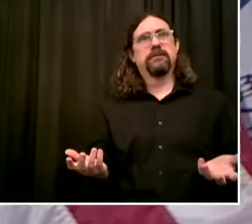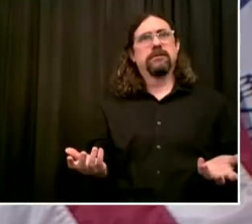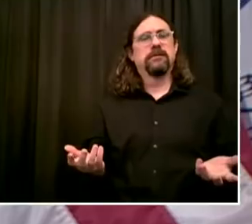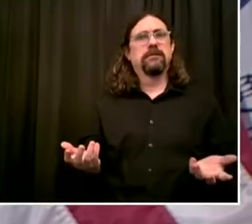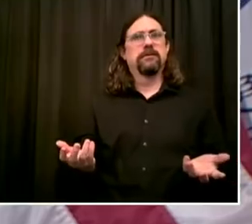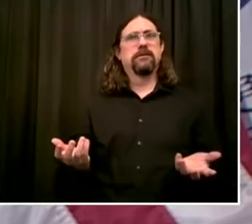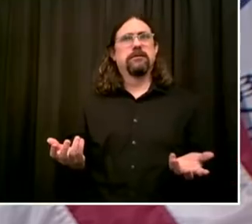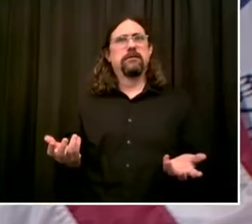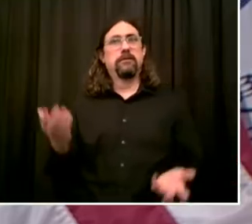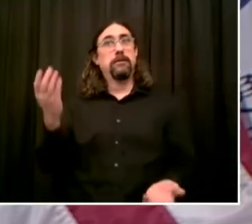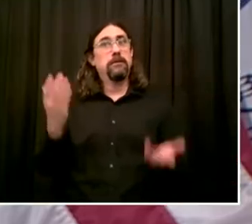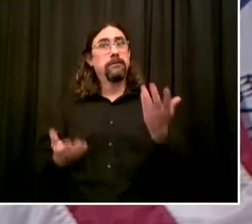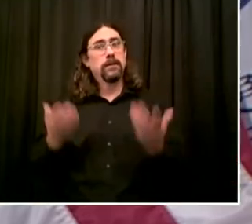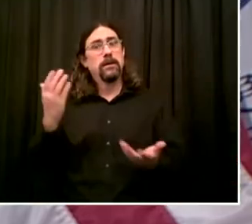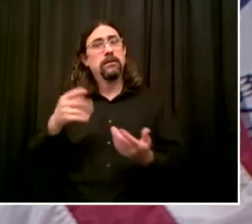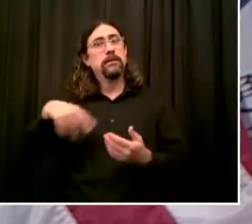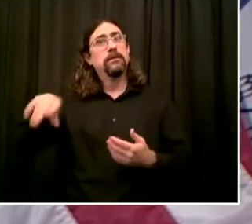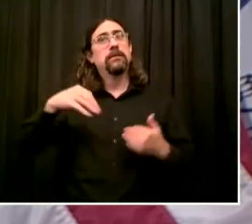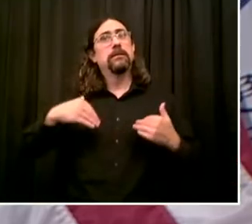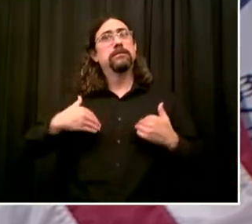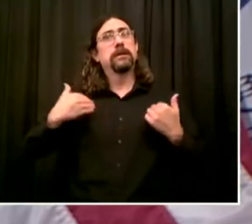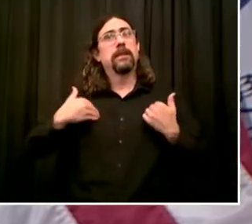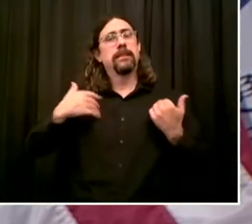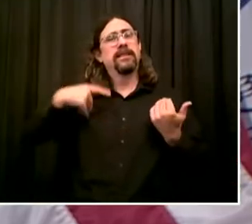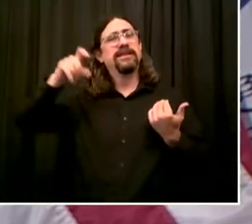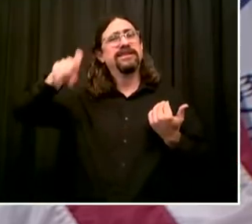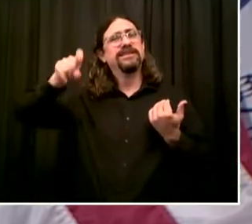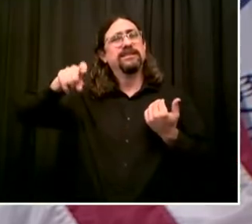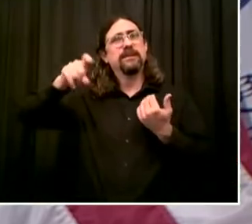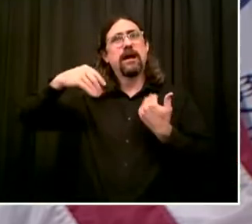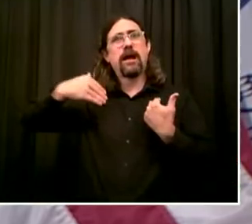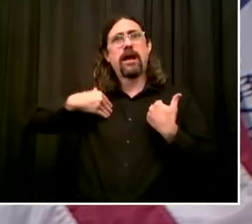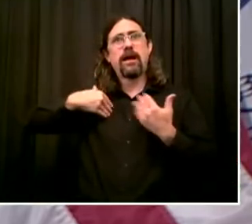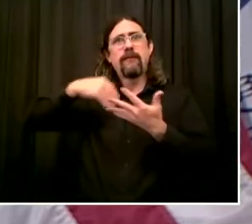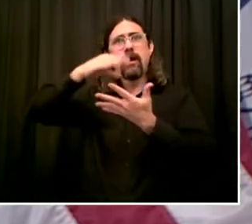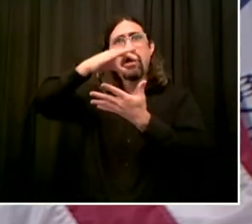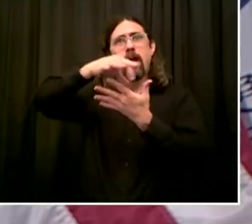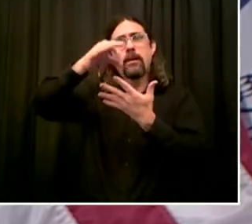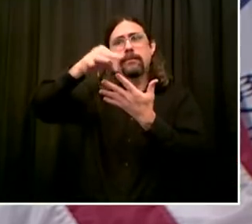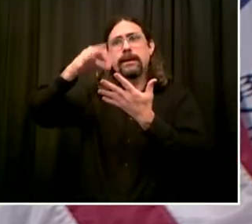ksYTHING SO FAR THIS MONTH? YOUTH EMPLOYMENT GqxqHAS